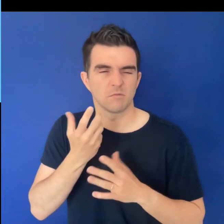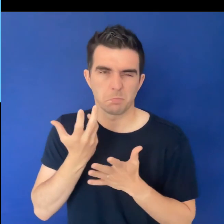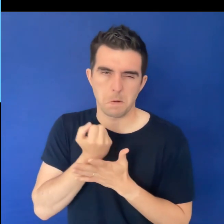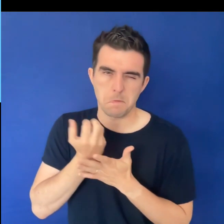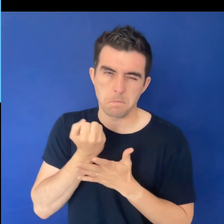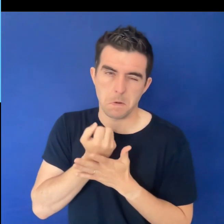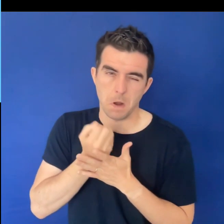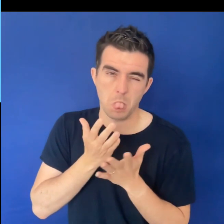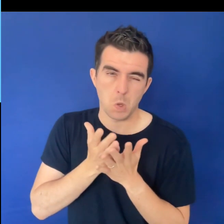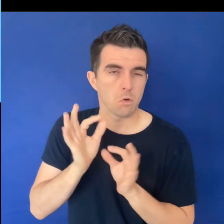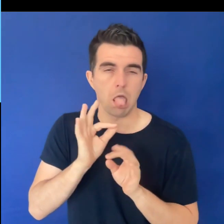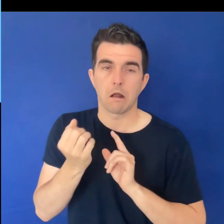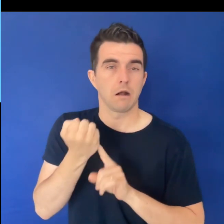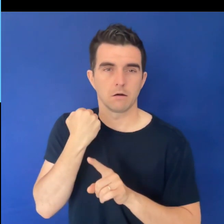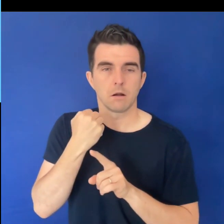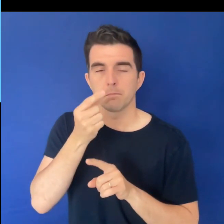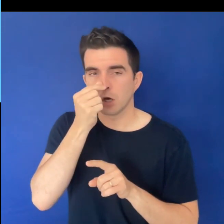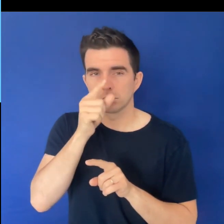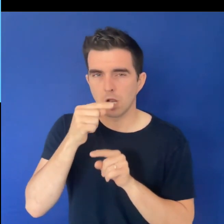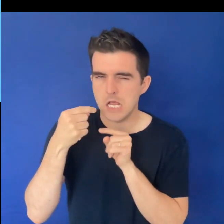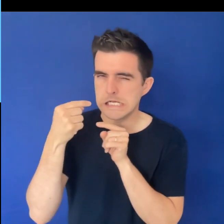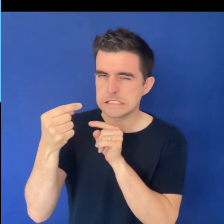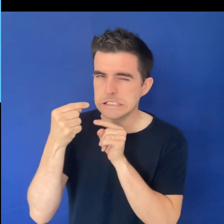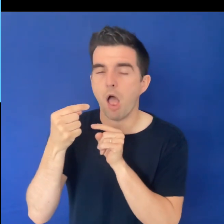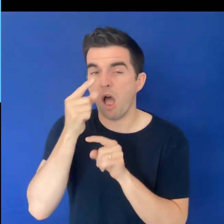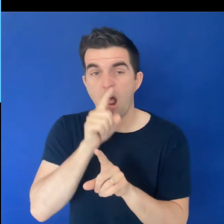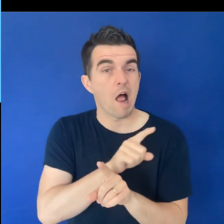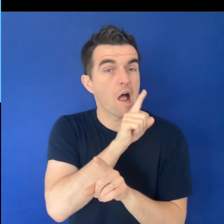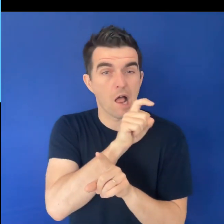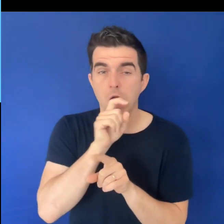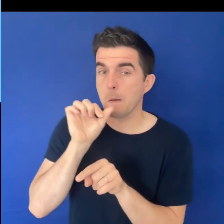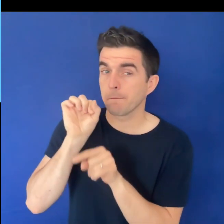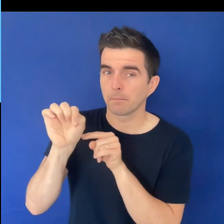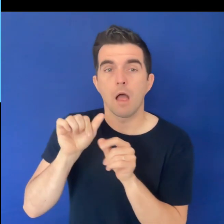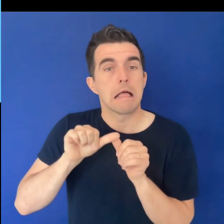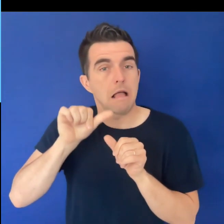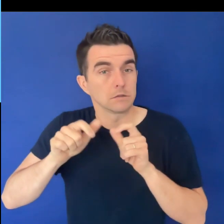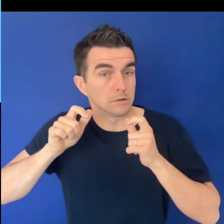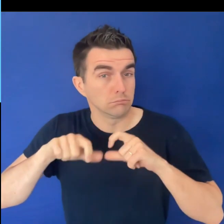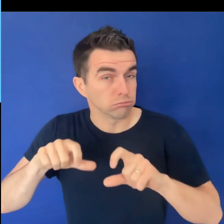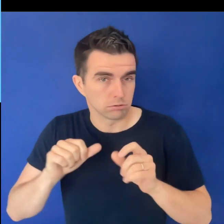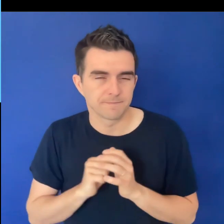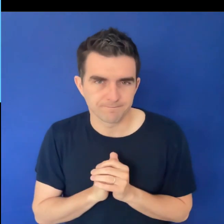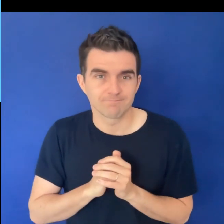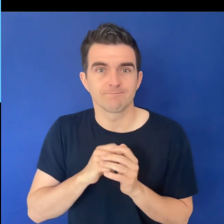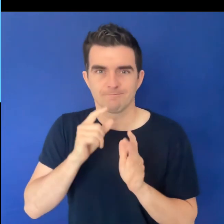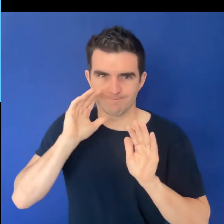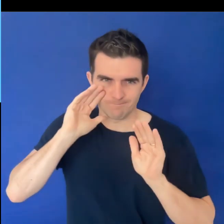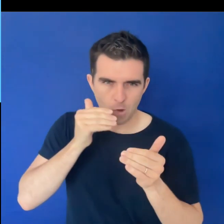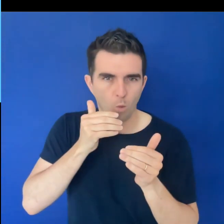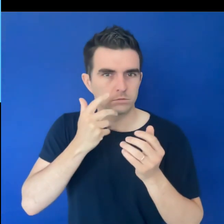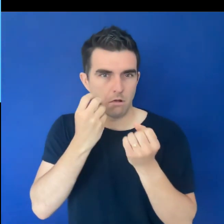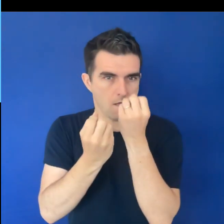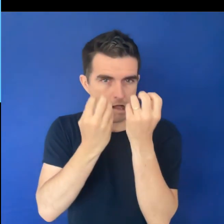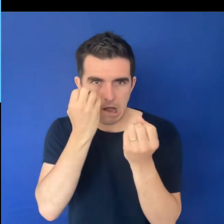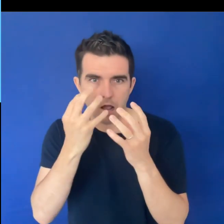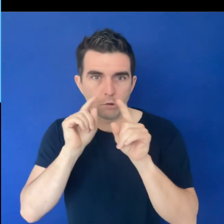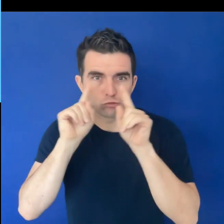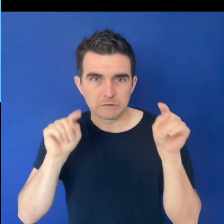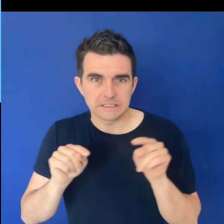if you're struggling against a particularly tricky boss fight. And to help you focus on the hyper-kinetic on-screen action, there are modifiers to